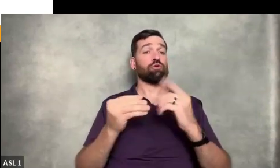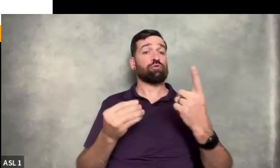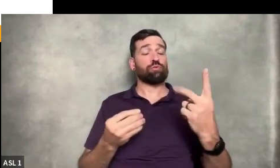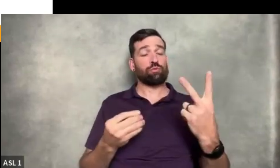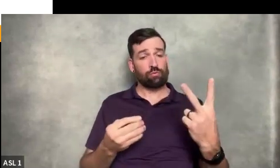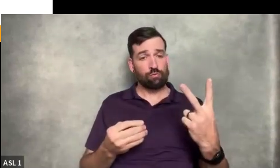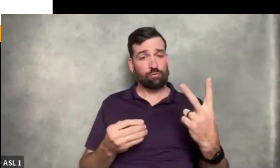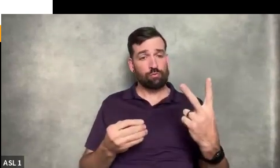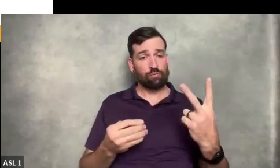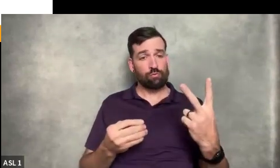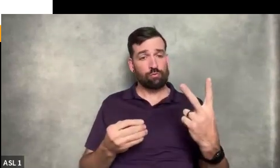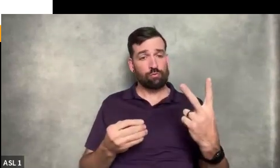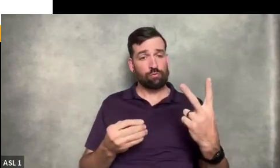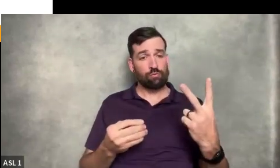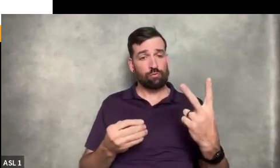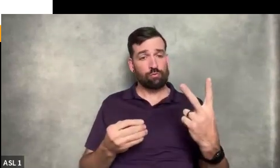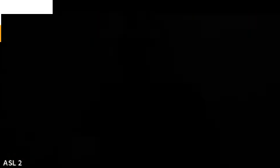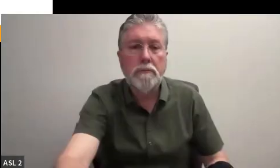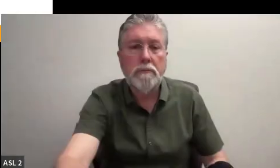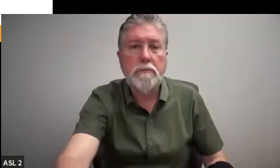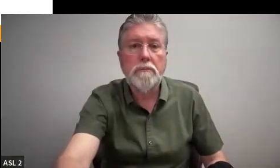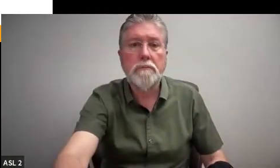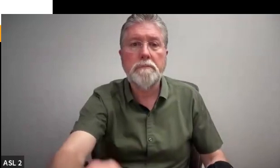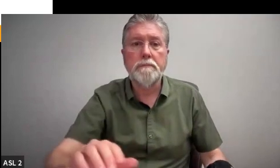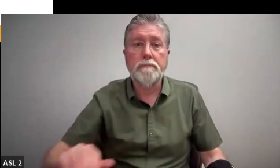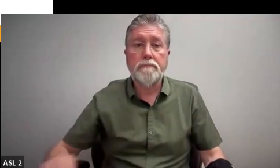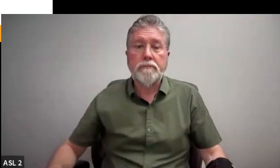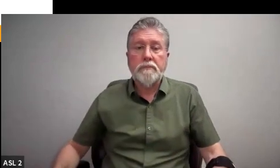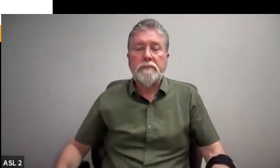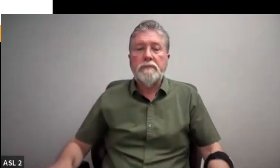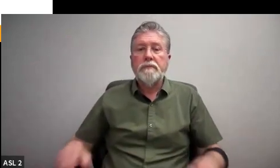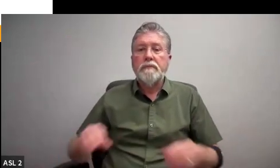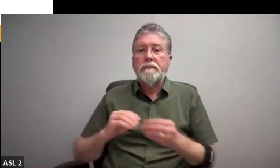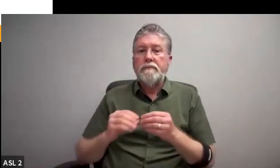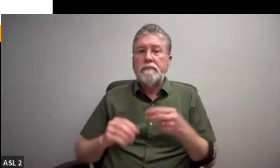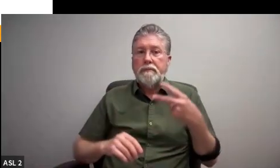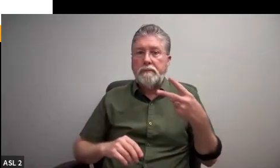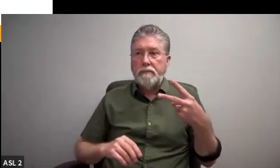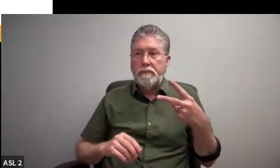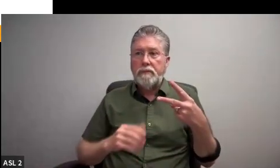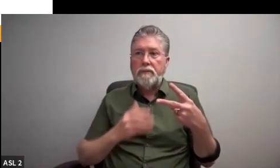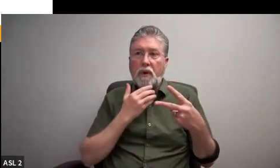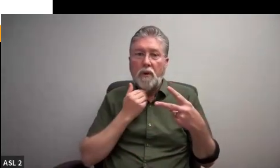greatest economic need and greatest social need. Older Americans Act final rule section 1321.27(g)